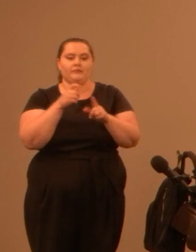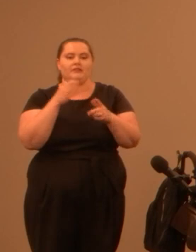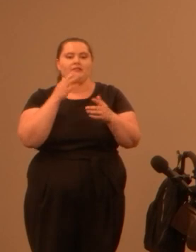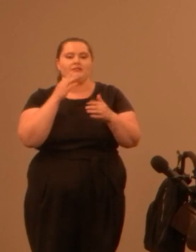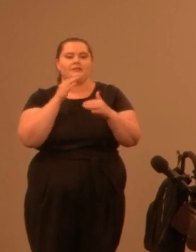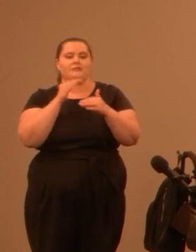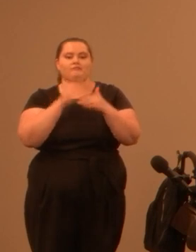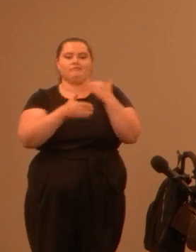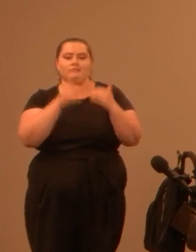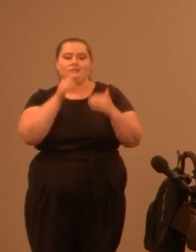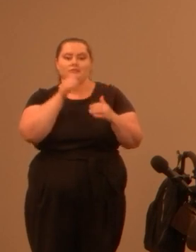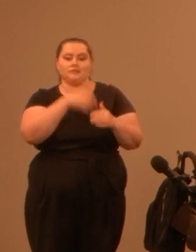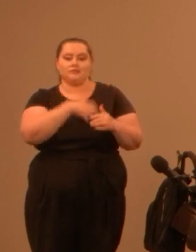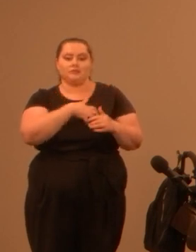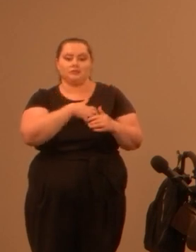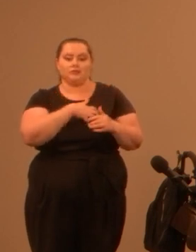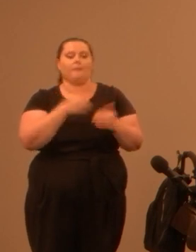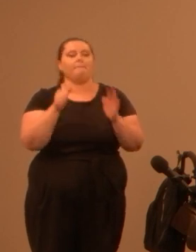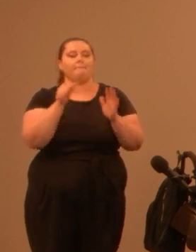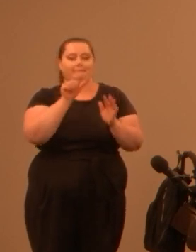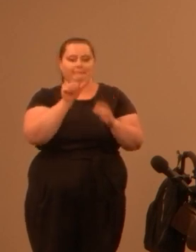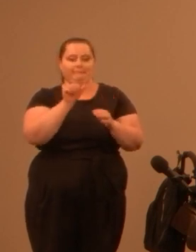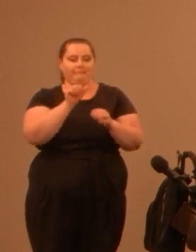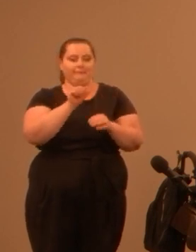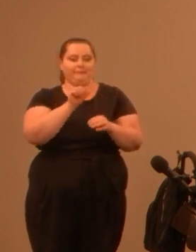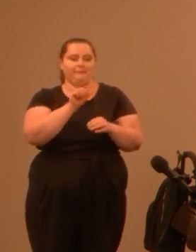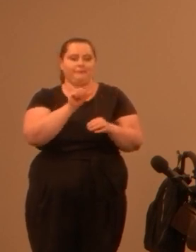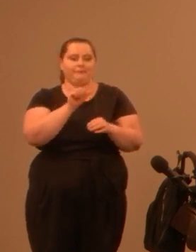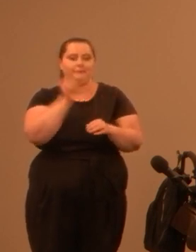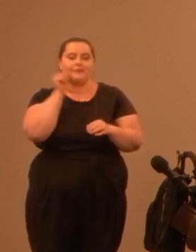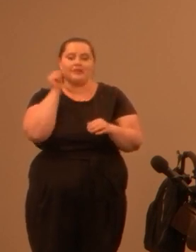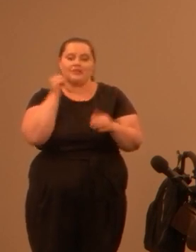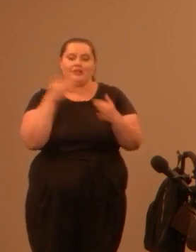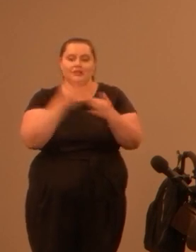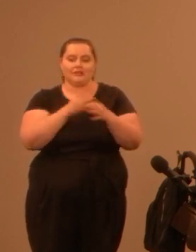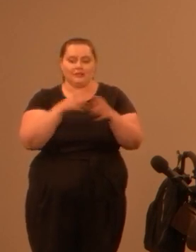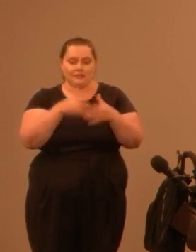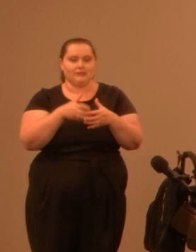public transport accessibility. Conceived by Cassie Haynes, who,